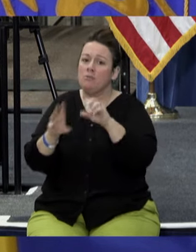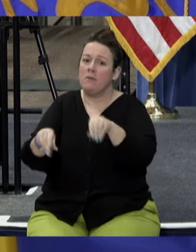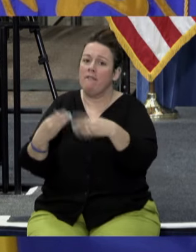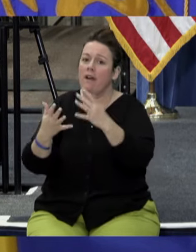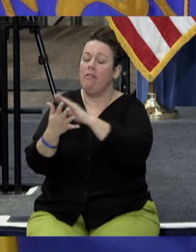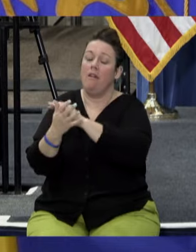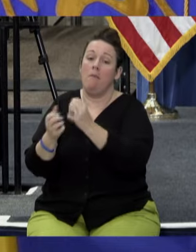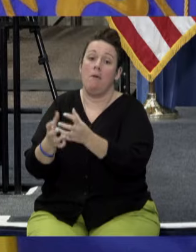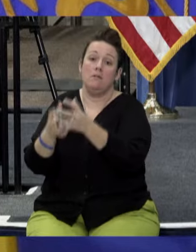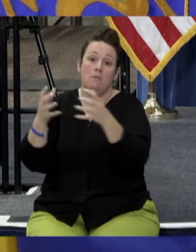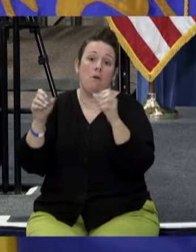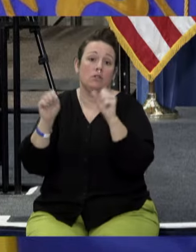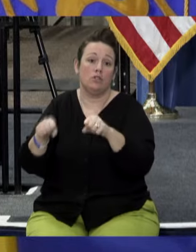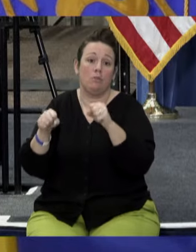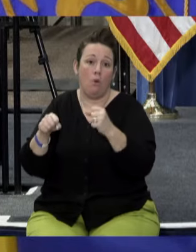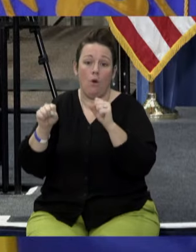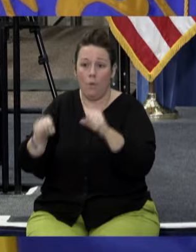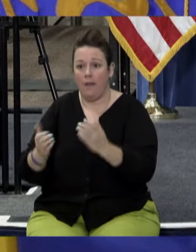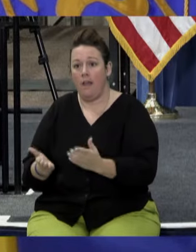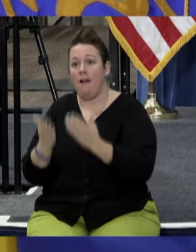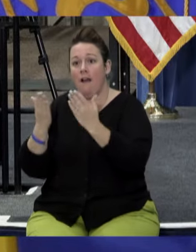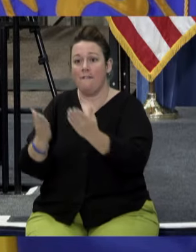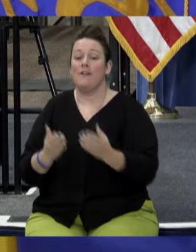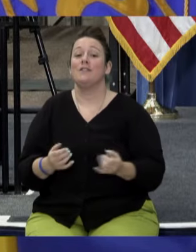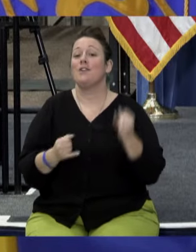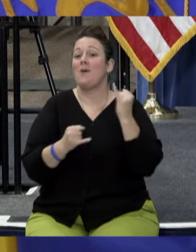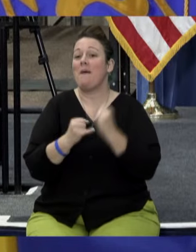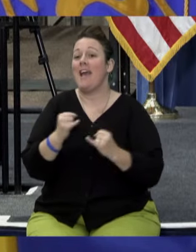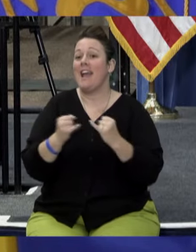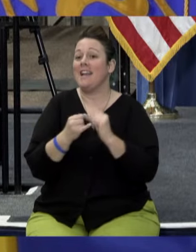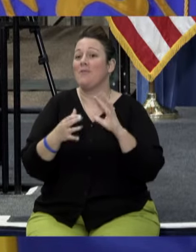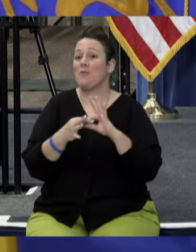And so I end my remarks today with a heartfelt thank you for